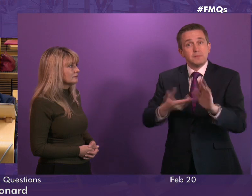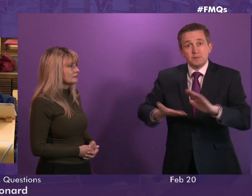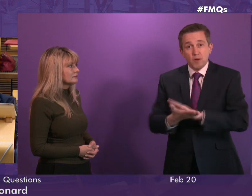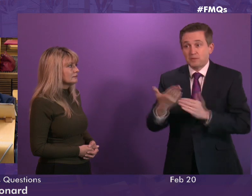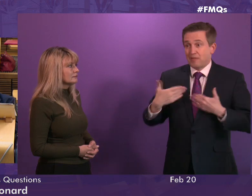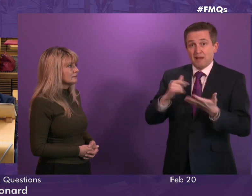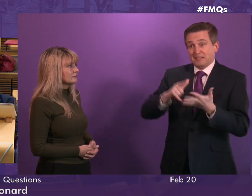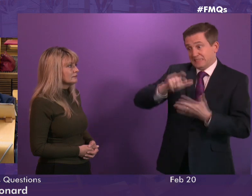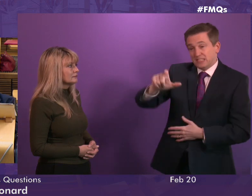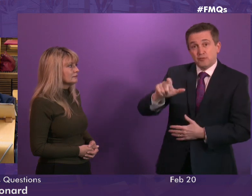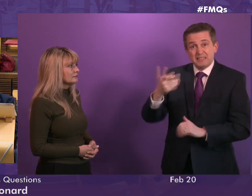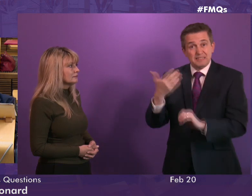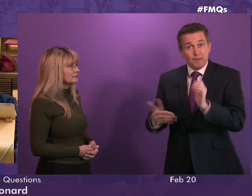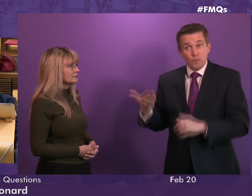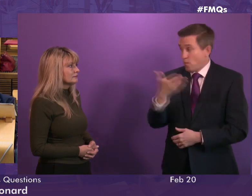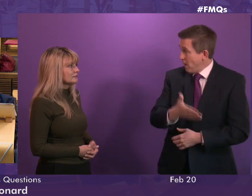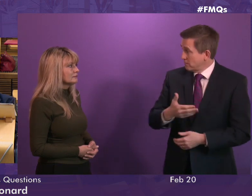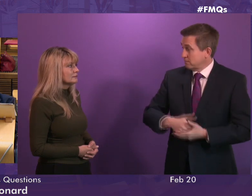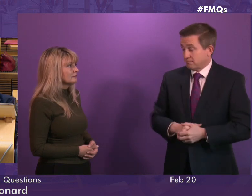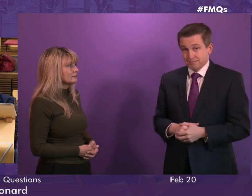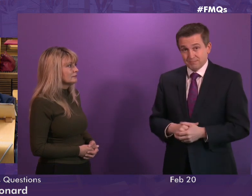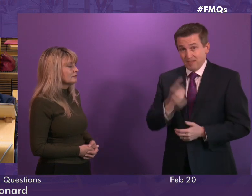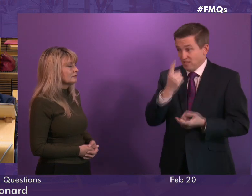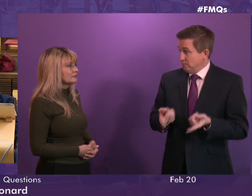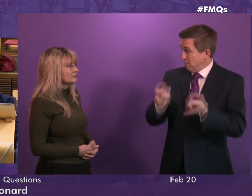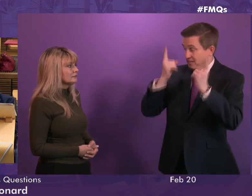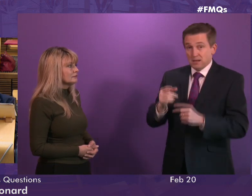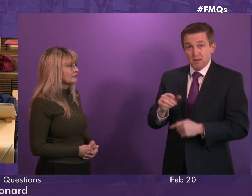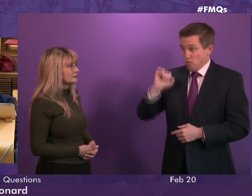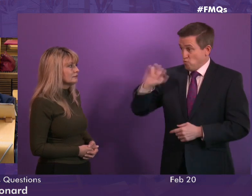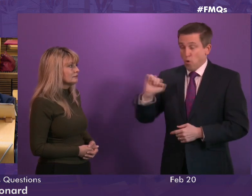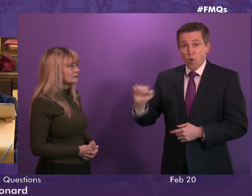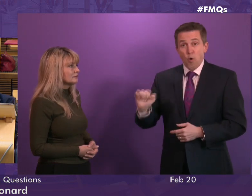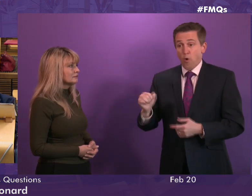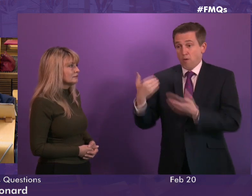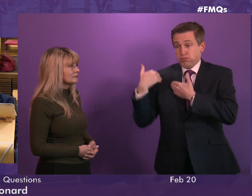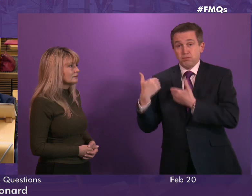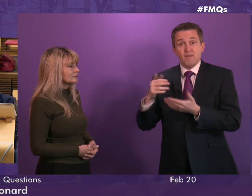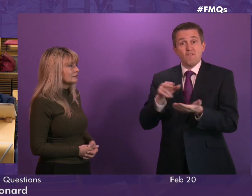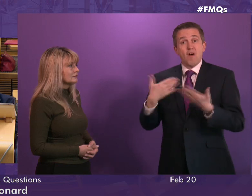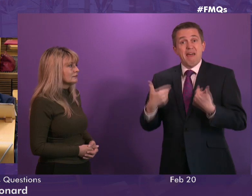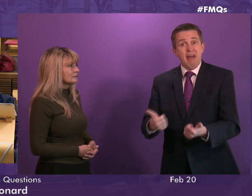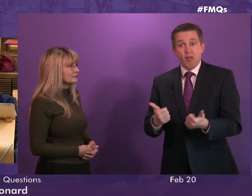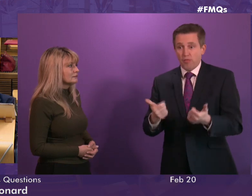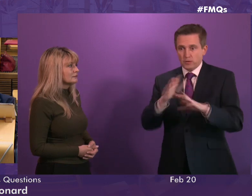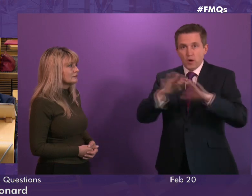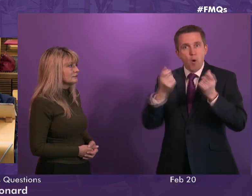health secretary’s constituency. If the First Minister’s Cabinet Secretary for Health and Sport does not know about a